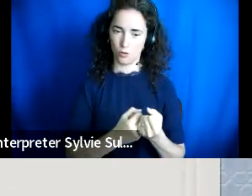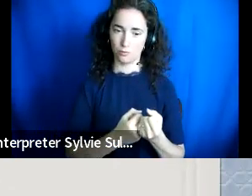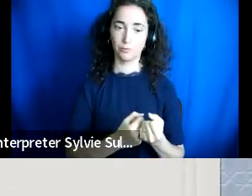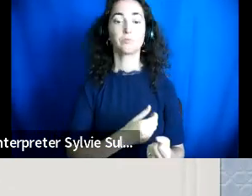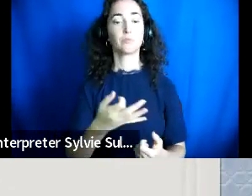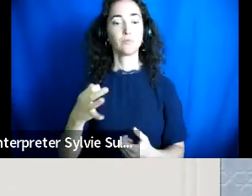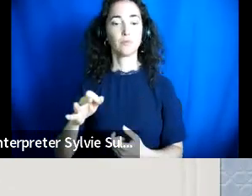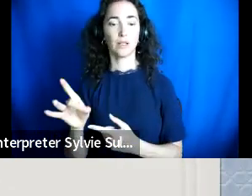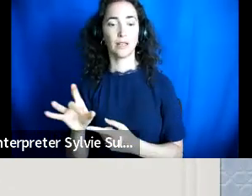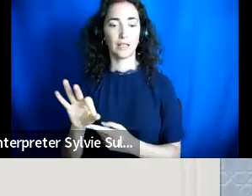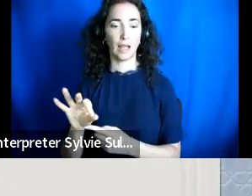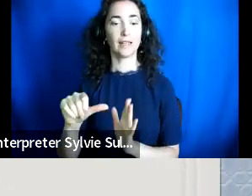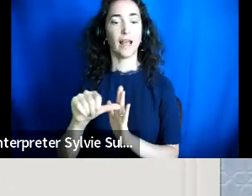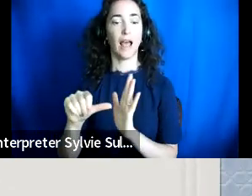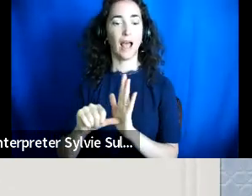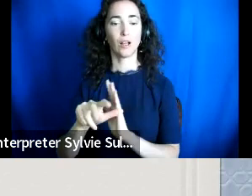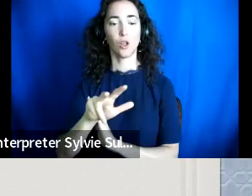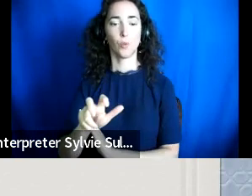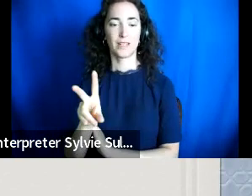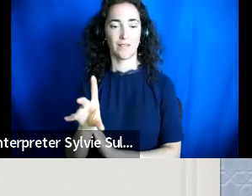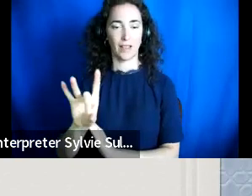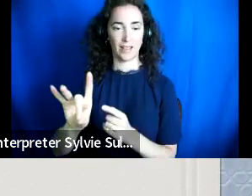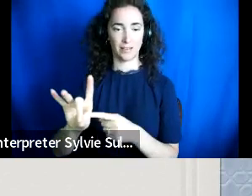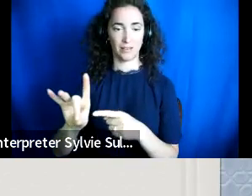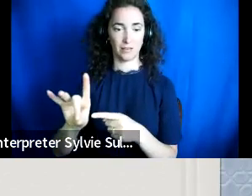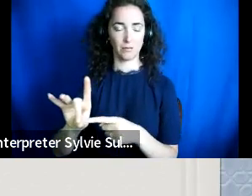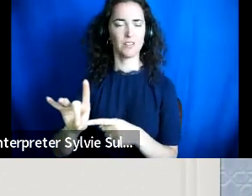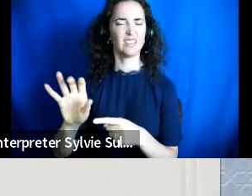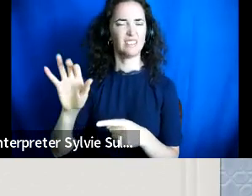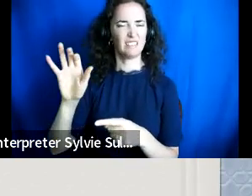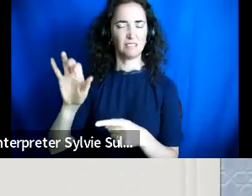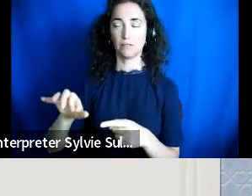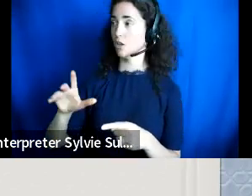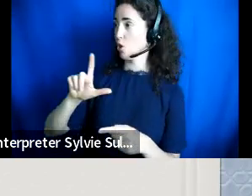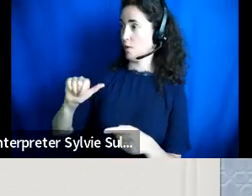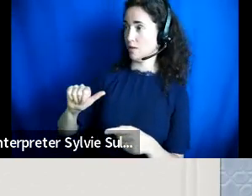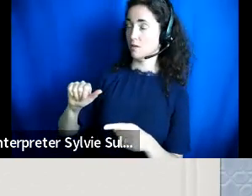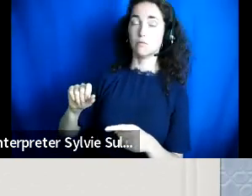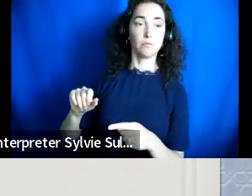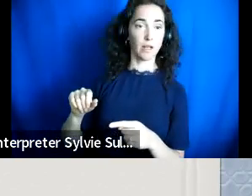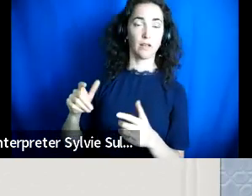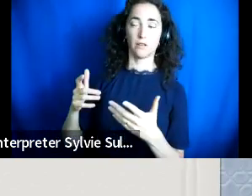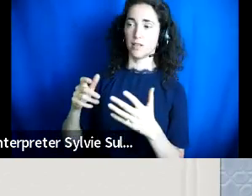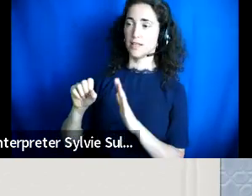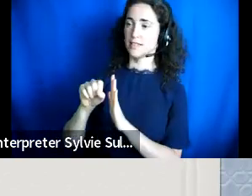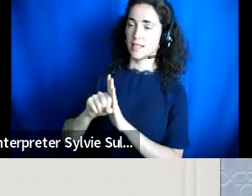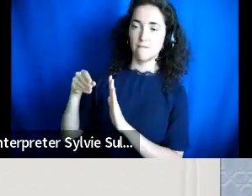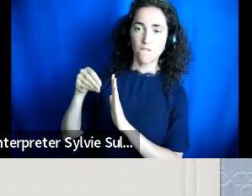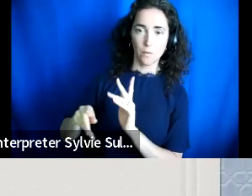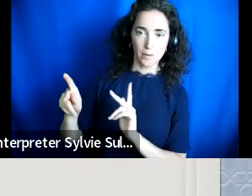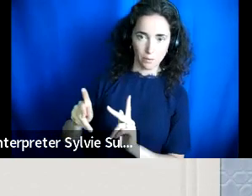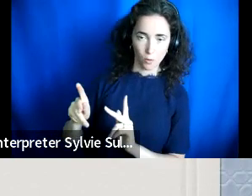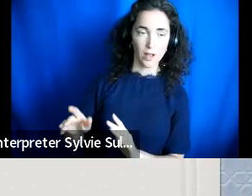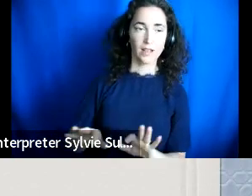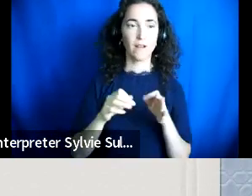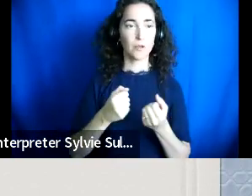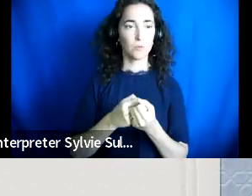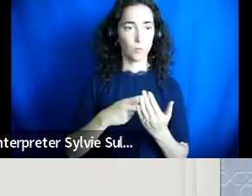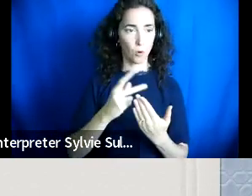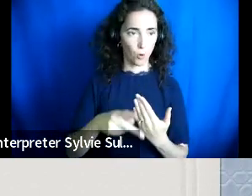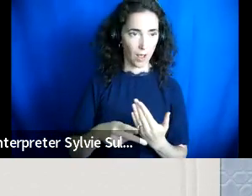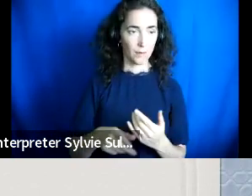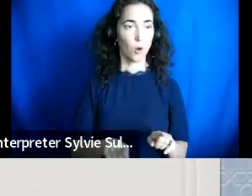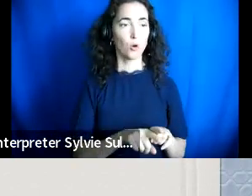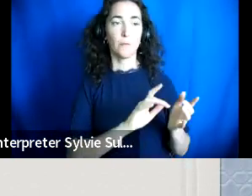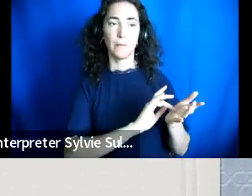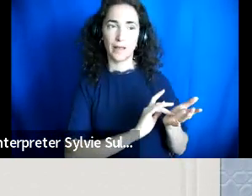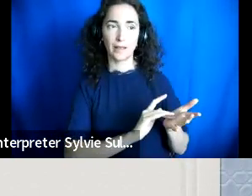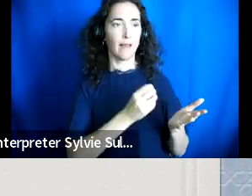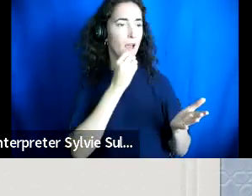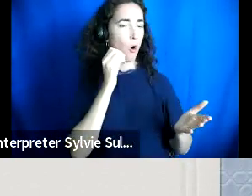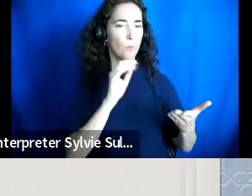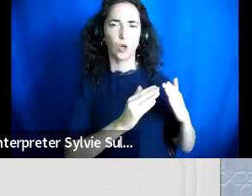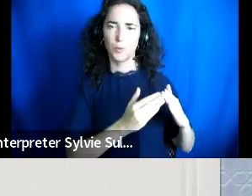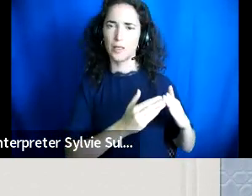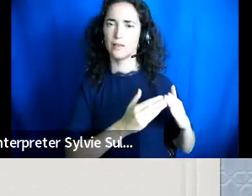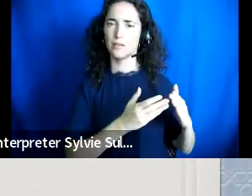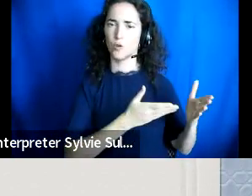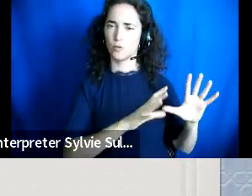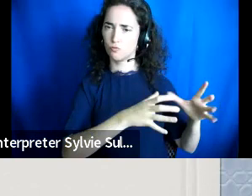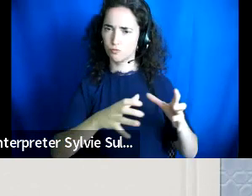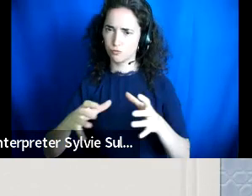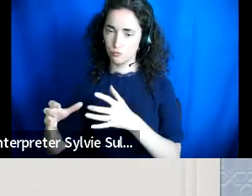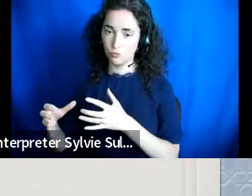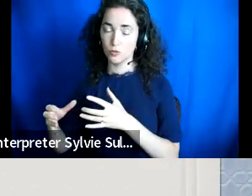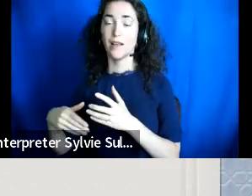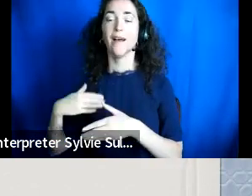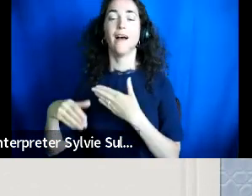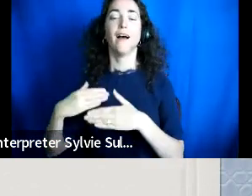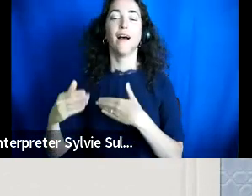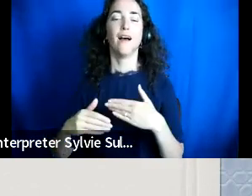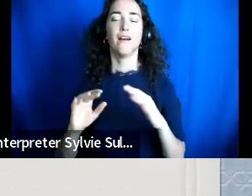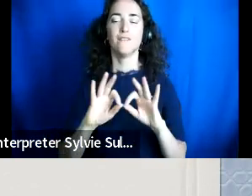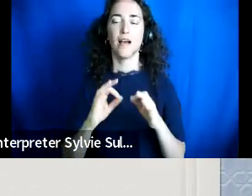As a result of act, 378 Louisiana State funded individual and family support programs and the medicated, and whom and community-based waivers were created as well as that led to the family helping families network of